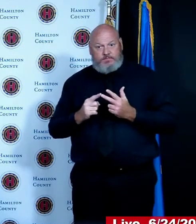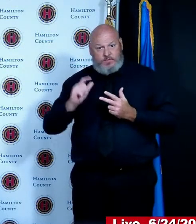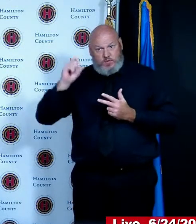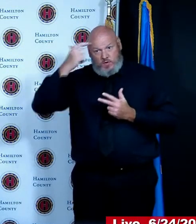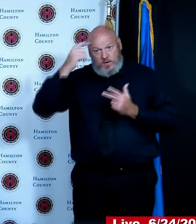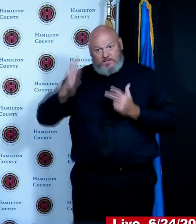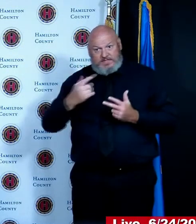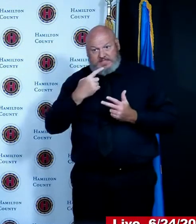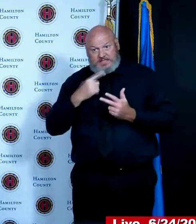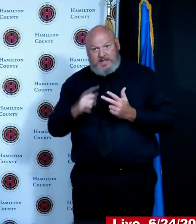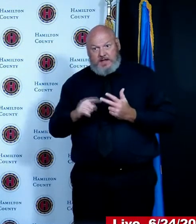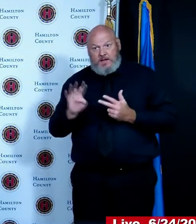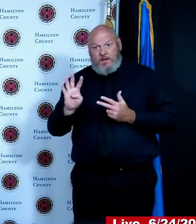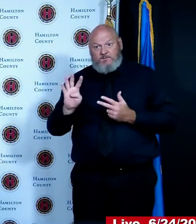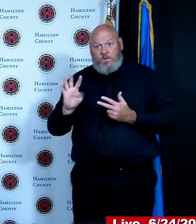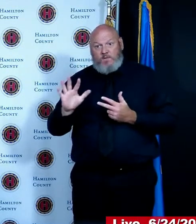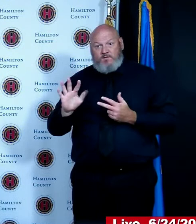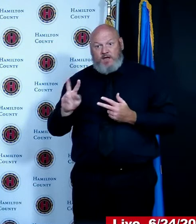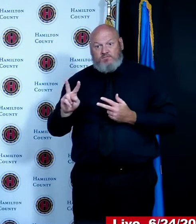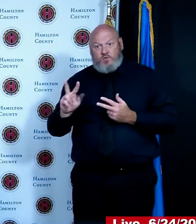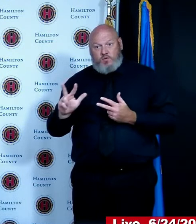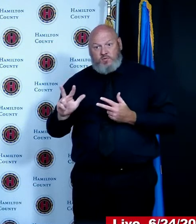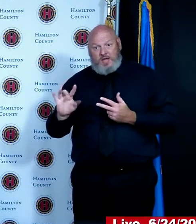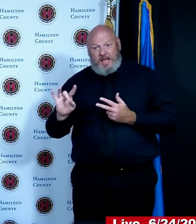I'm gonna let the Health Commissioner talk a little bit more about what we